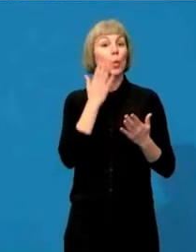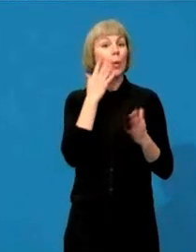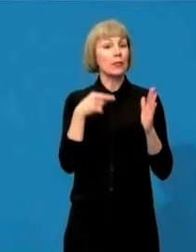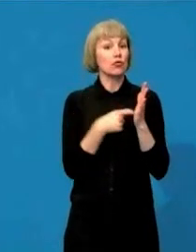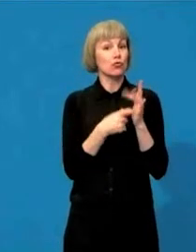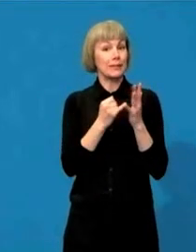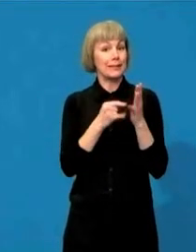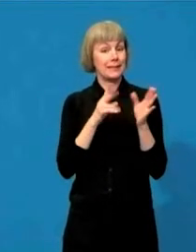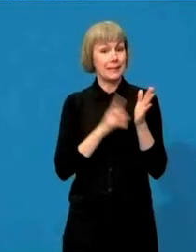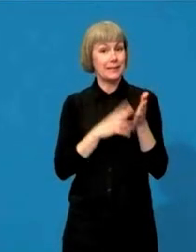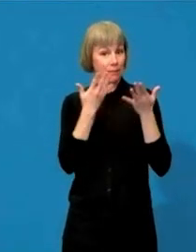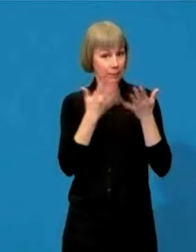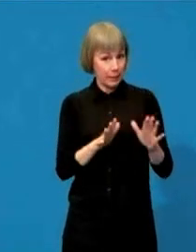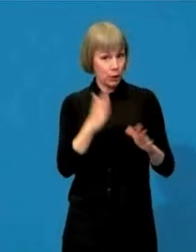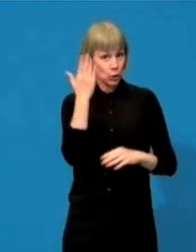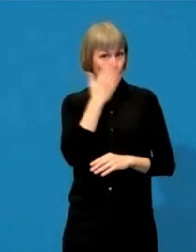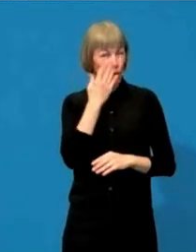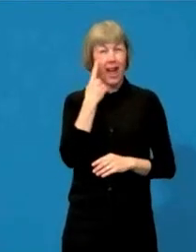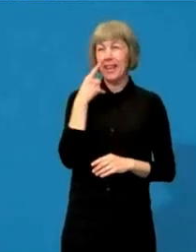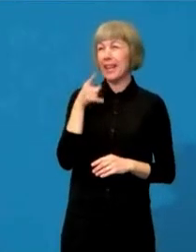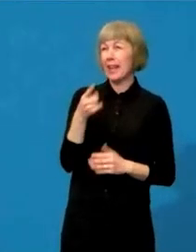let me say I think he was the only kid who graduated out of -